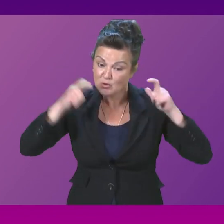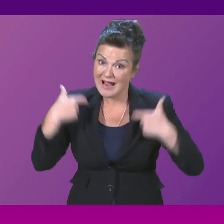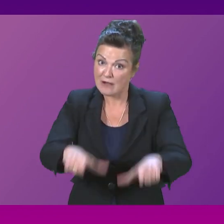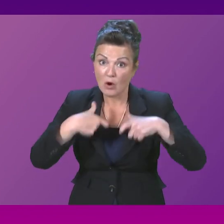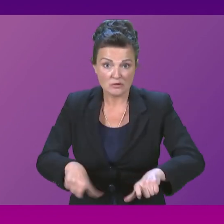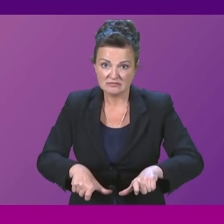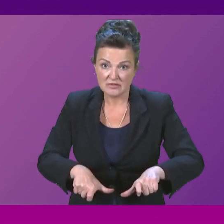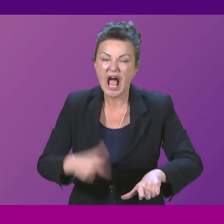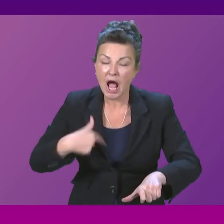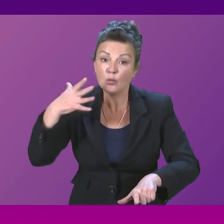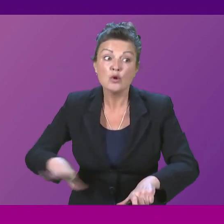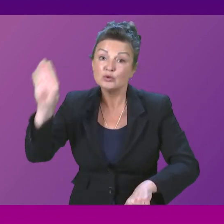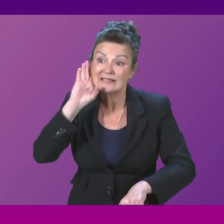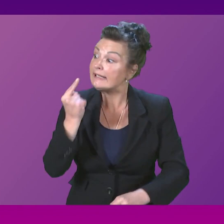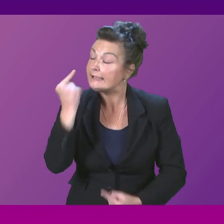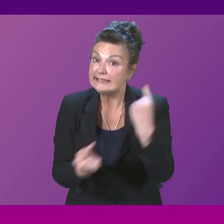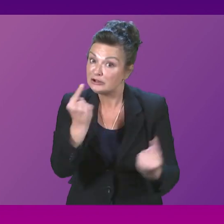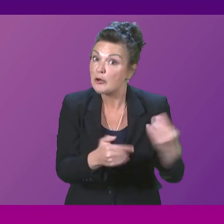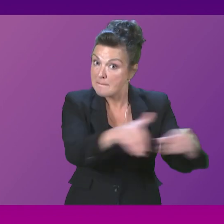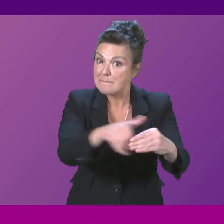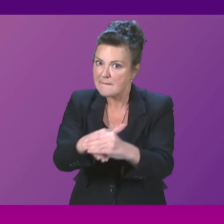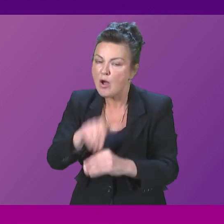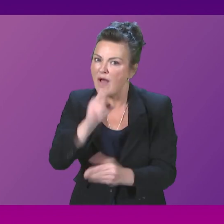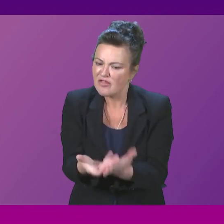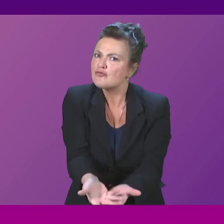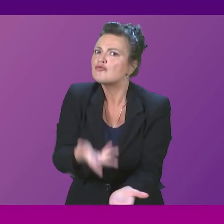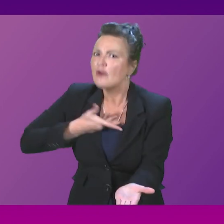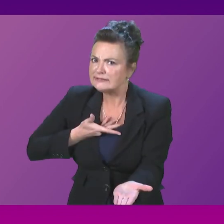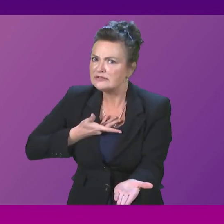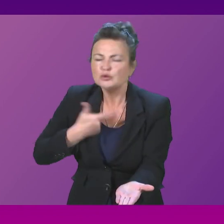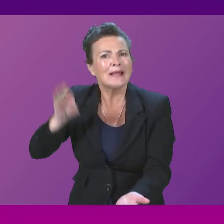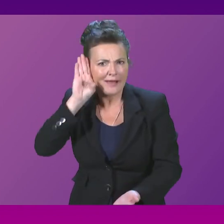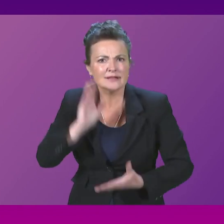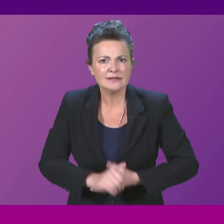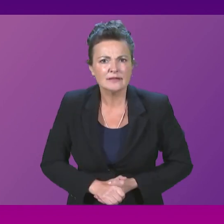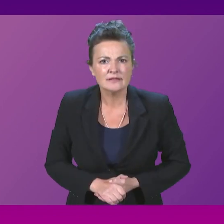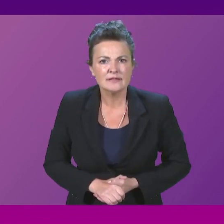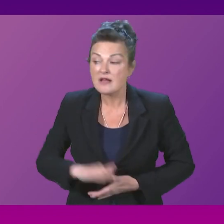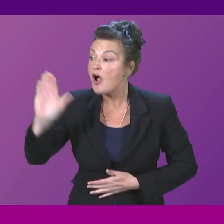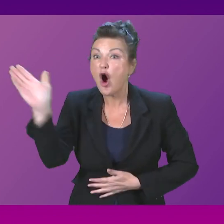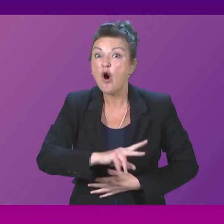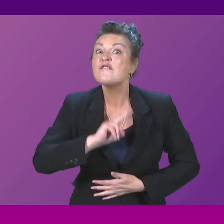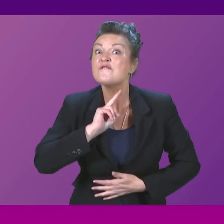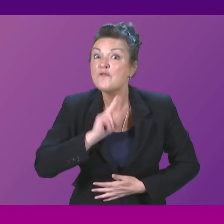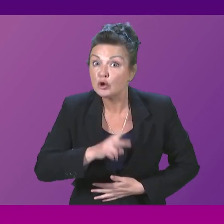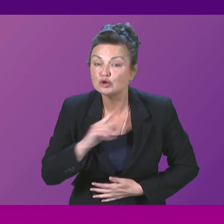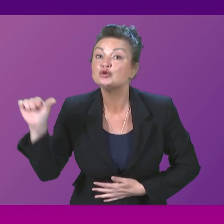We will hear each and every member as they are entitled to be heard. All voices should be heard in this chamber.